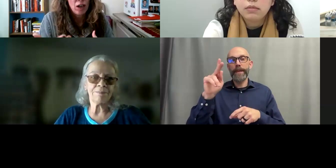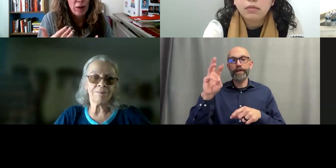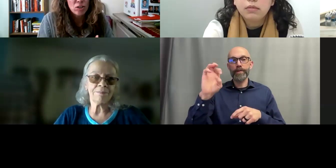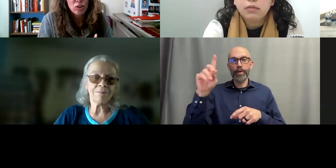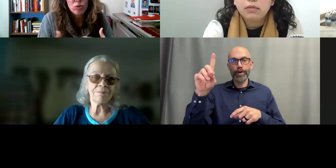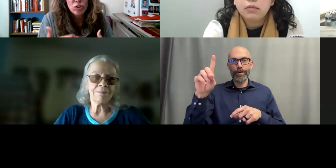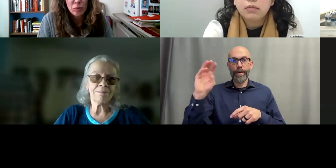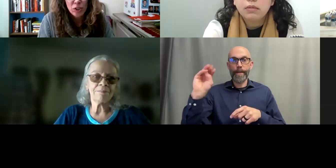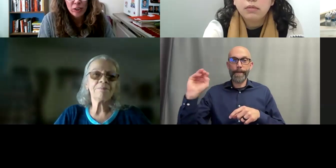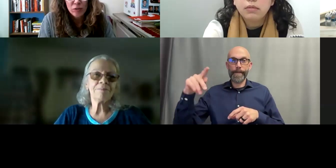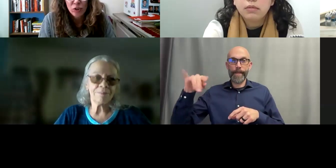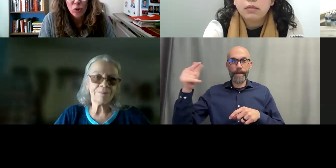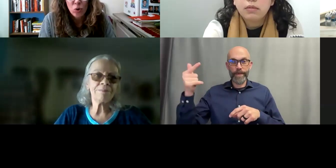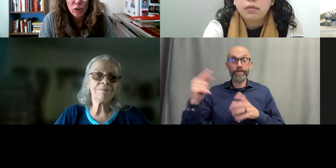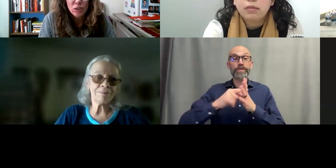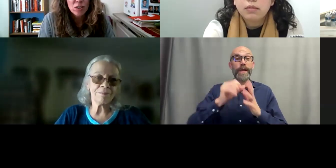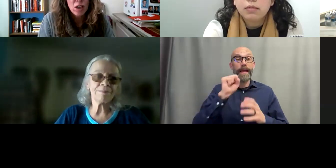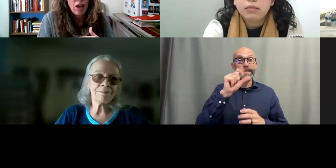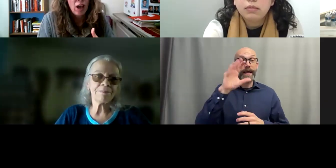SLOs in your objectives of your course.